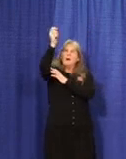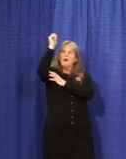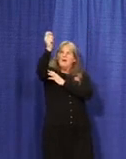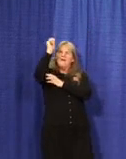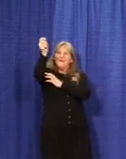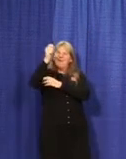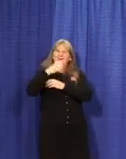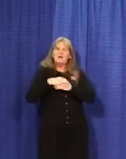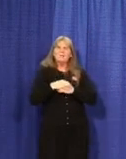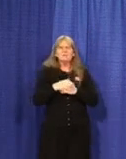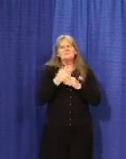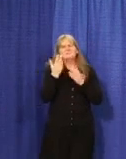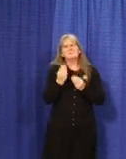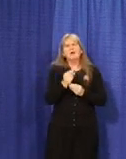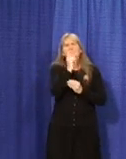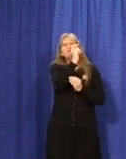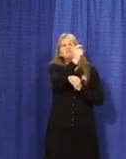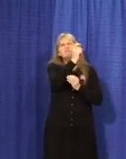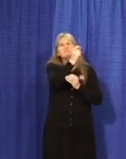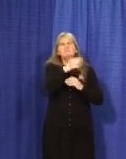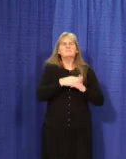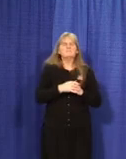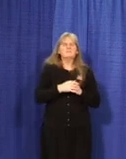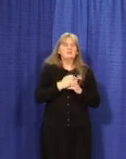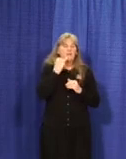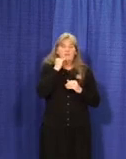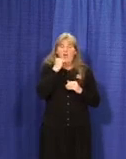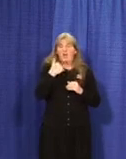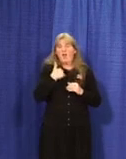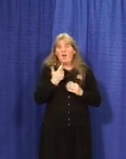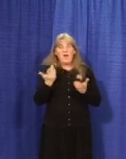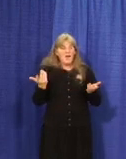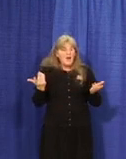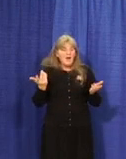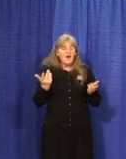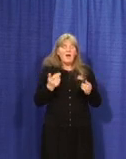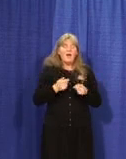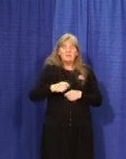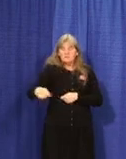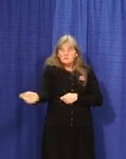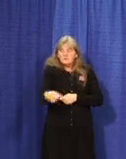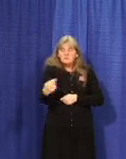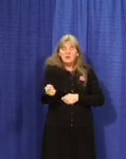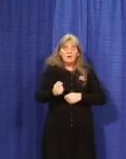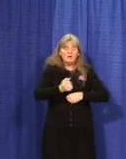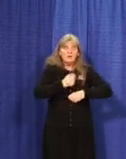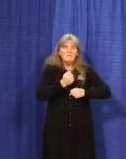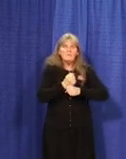And when knocking, do so gently. If you don't have one of these accessories while trick-or-treating, stand a few